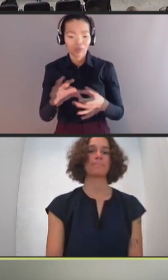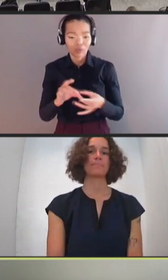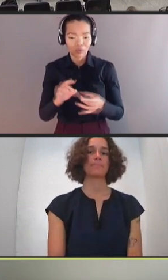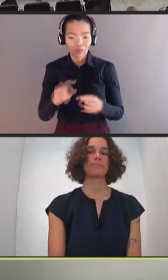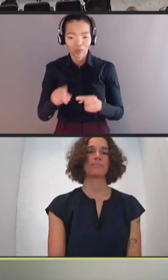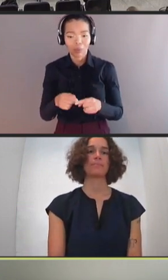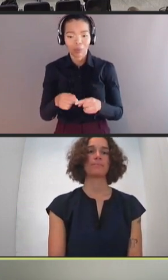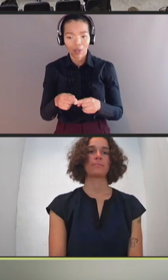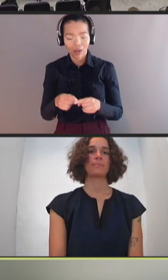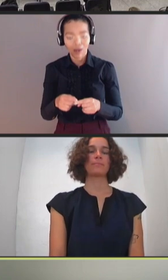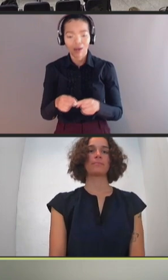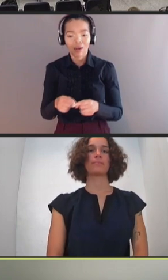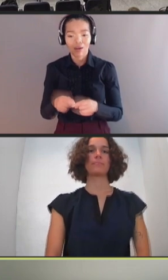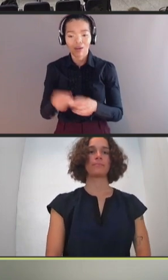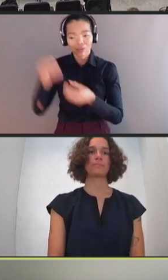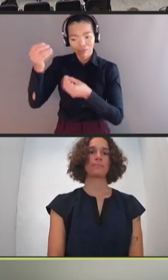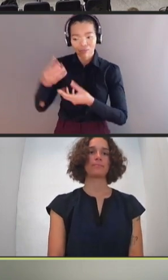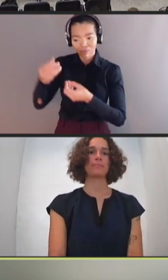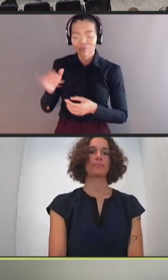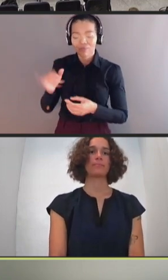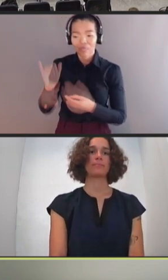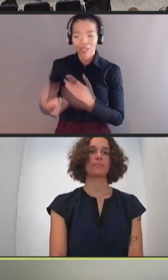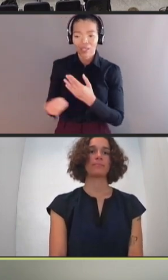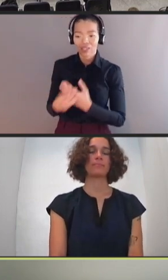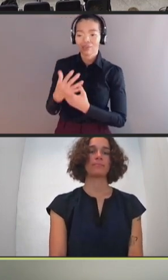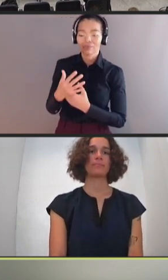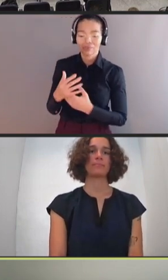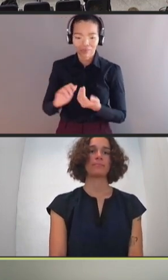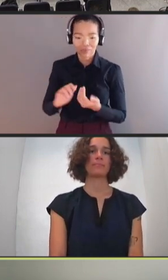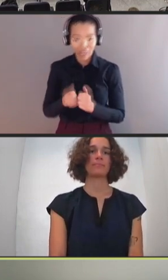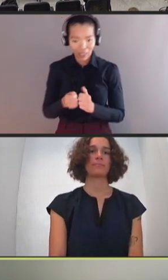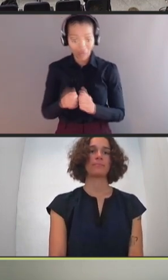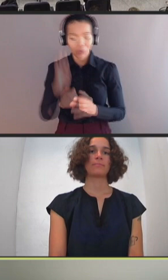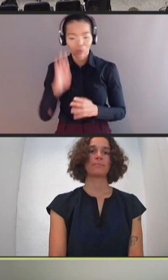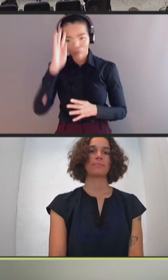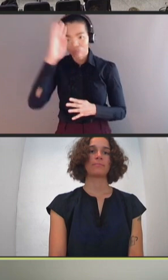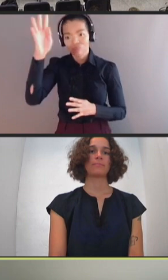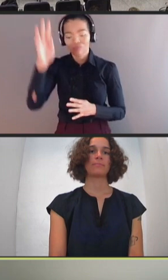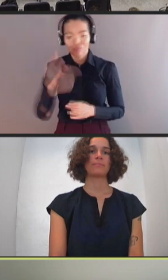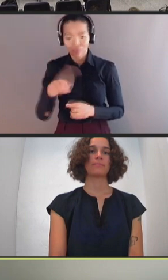the various inputs that informed the creative development for these ads and the ads that